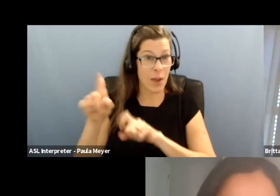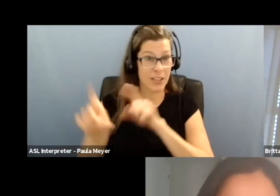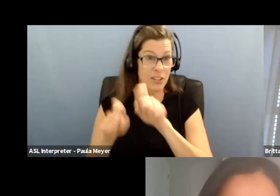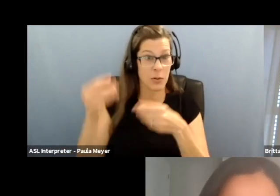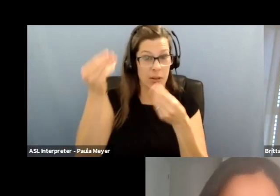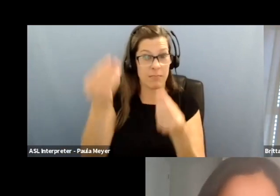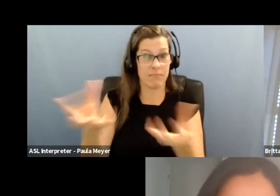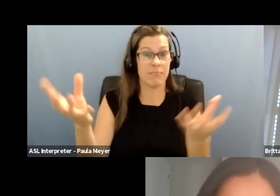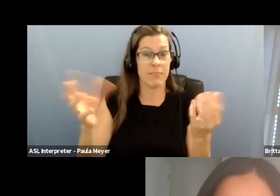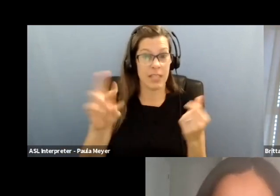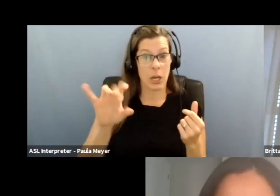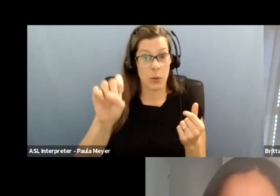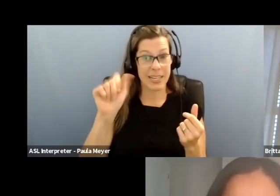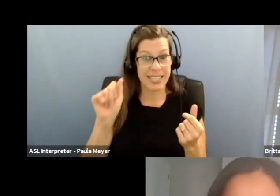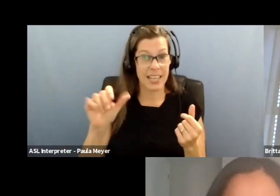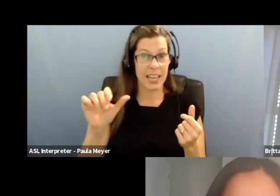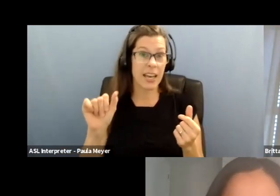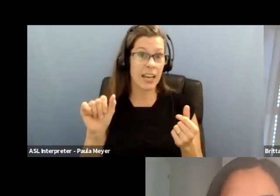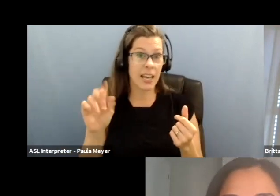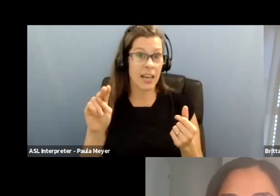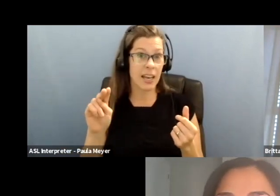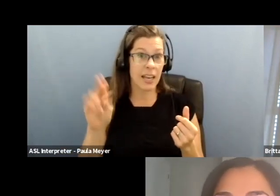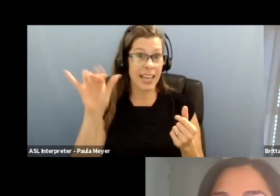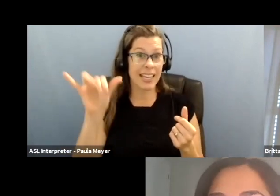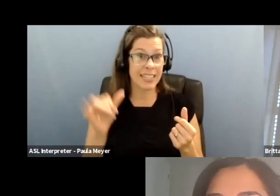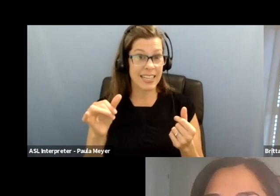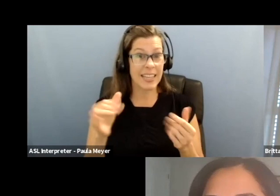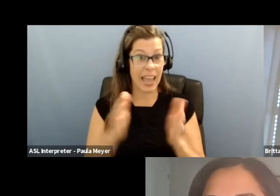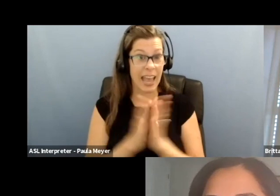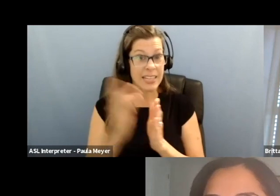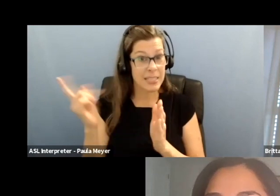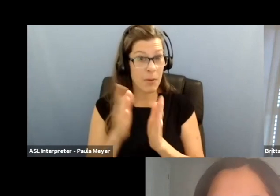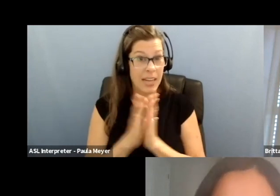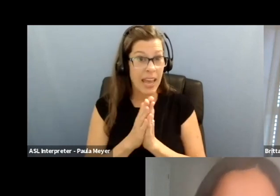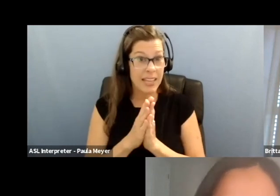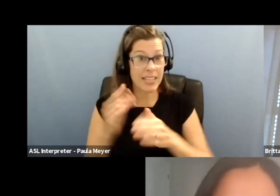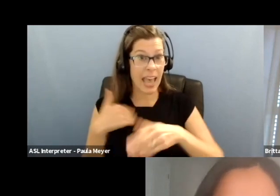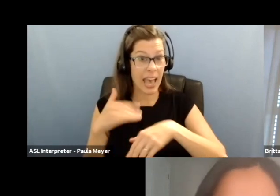[Andy] Yeah. So someone asked if you have advice for creating press language that would